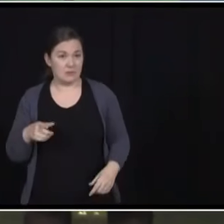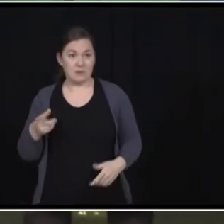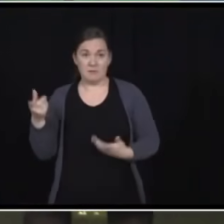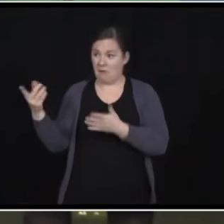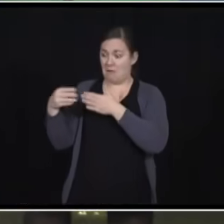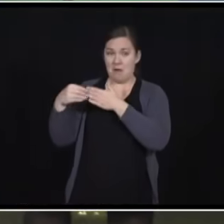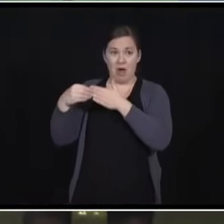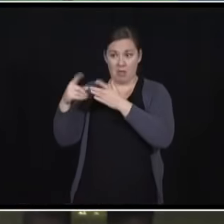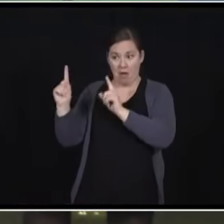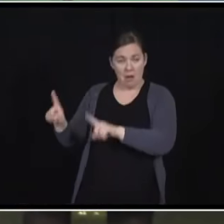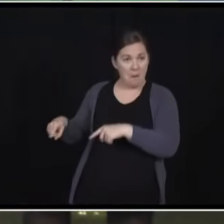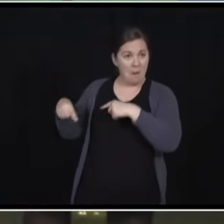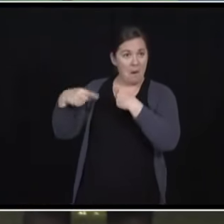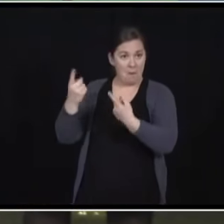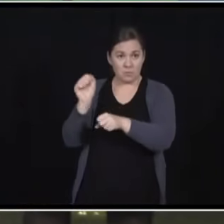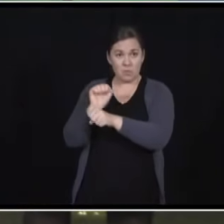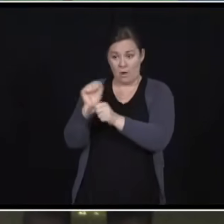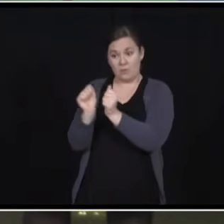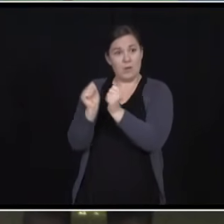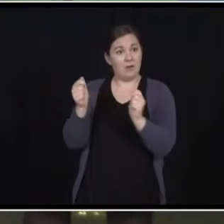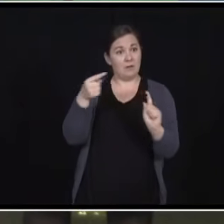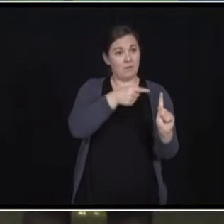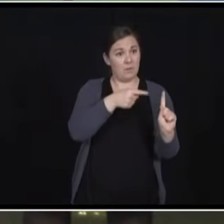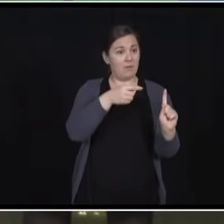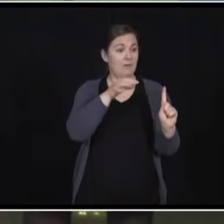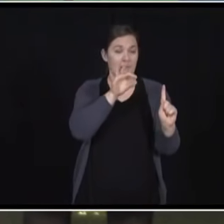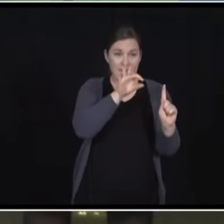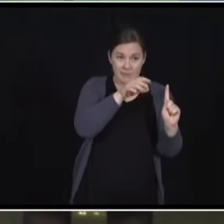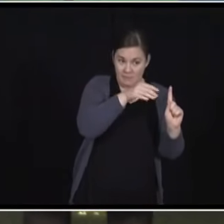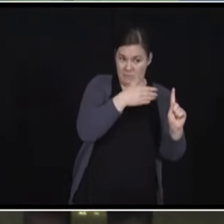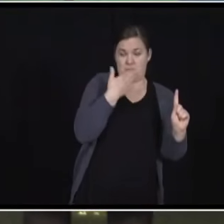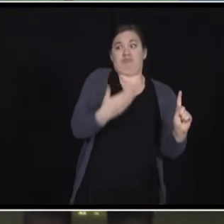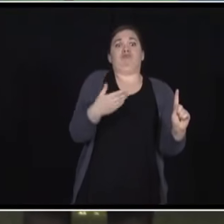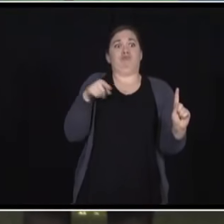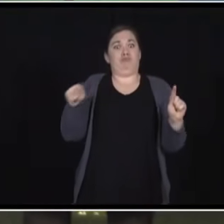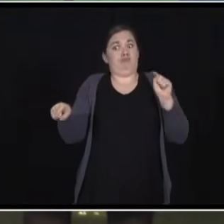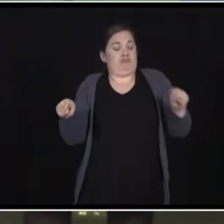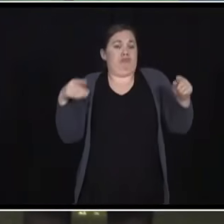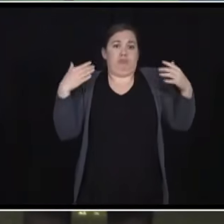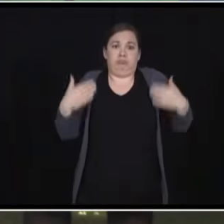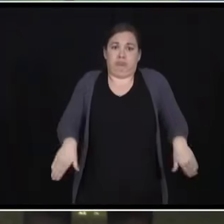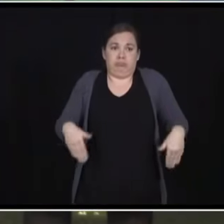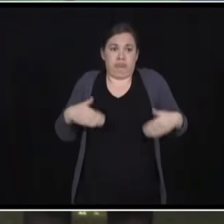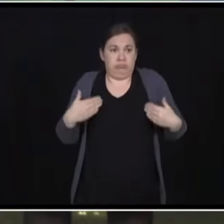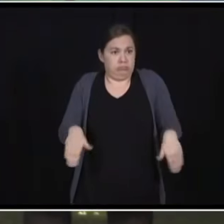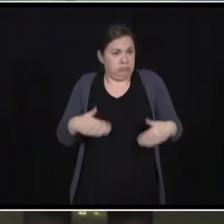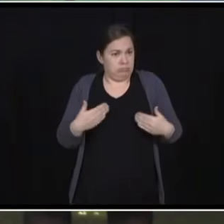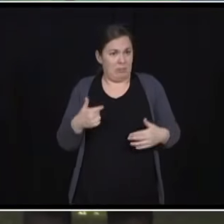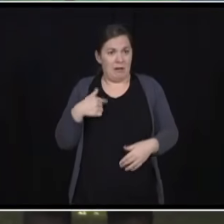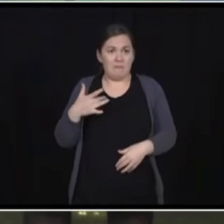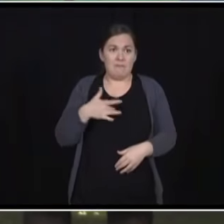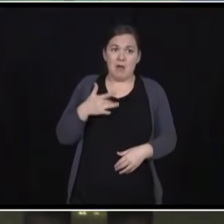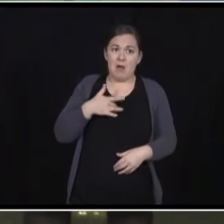for the job? He has brought us through all this along with the doctor